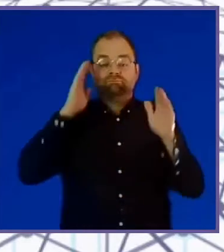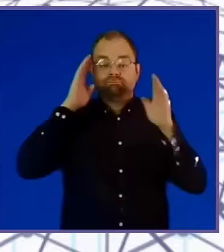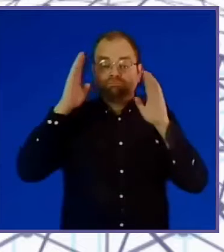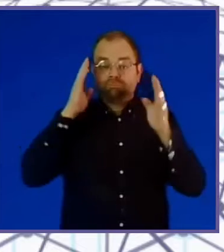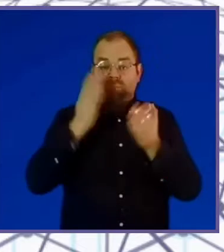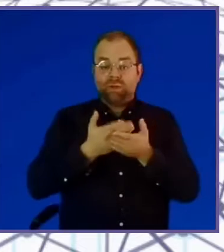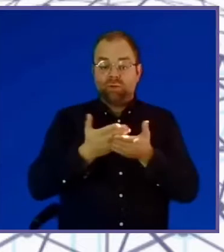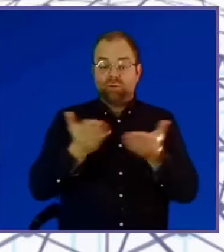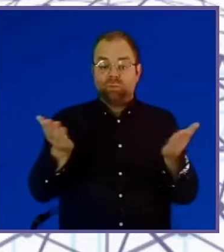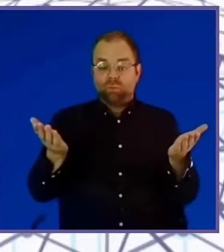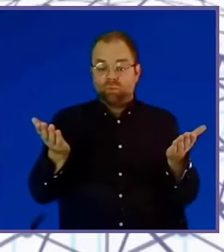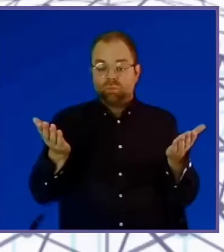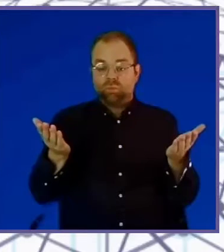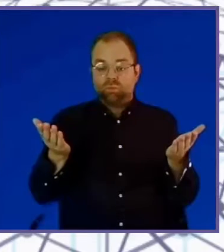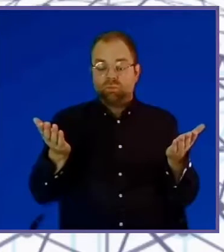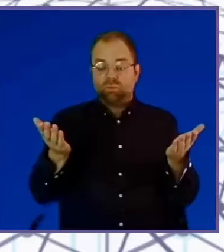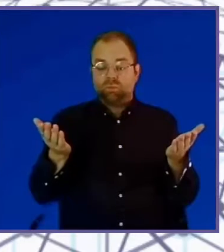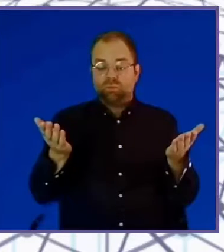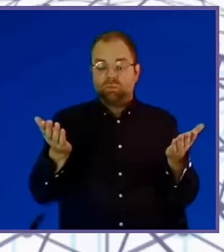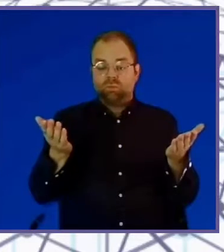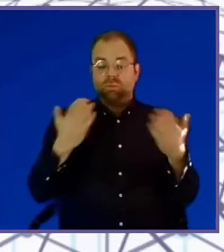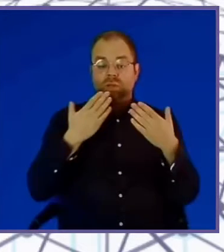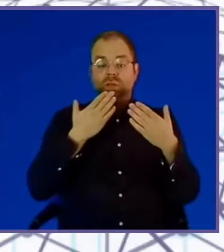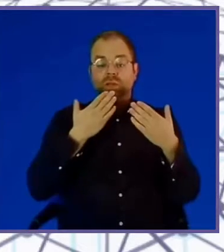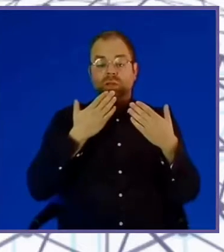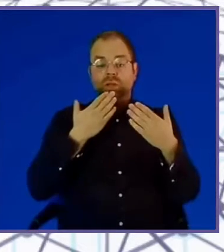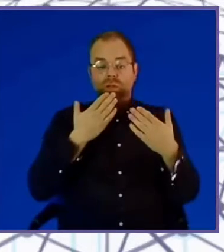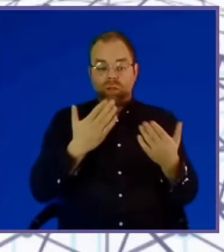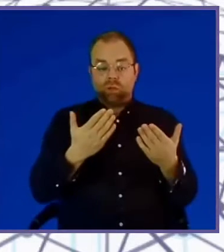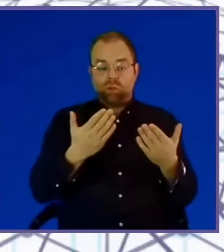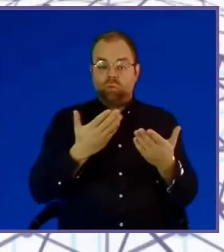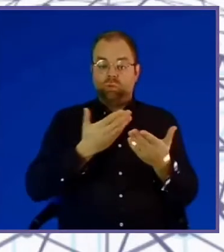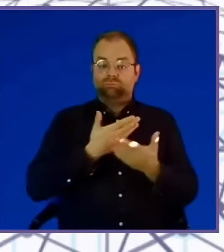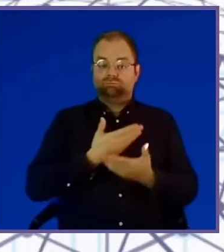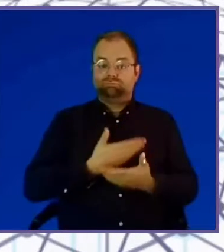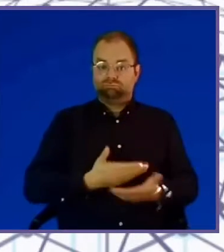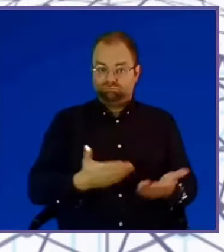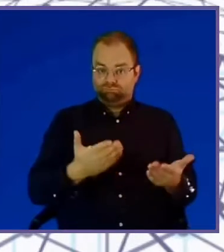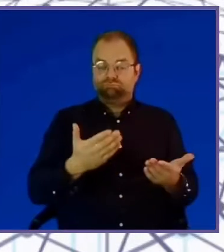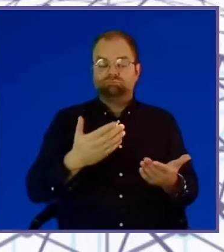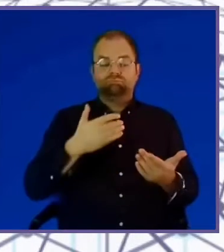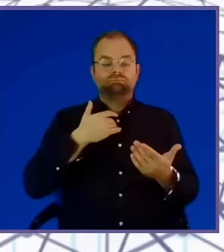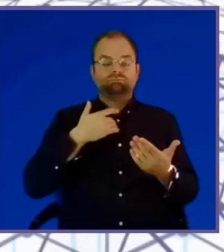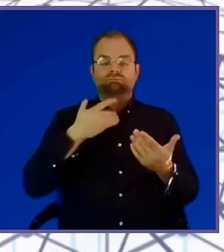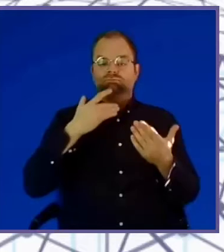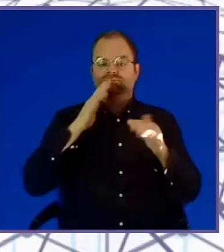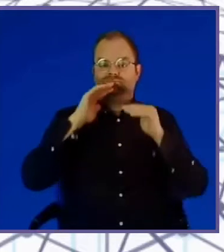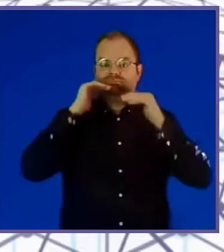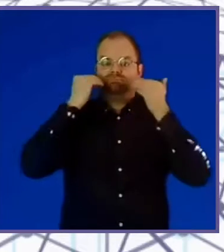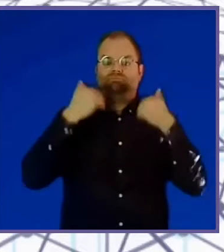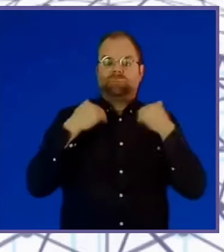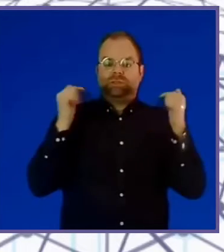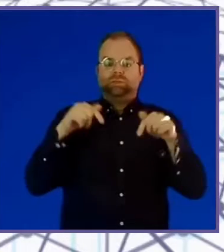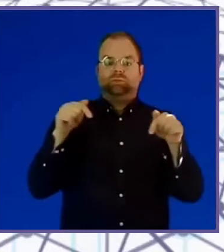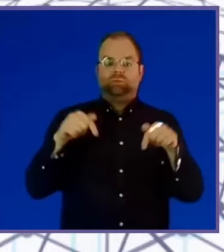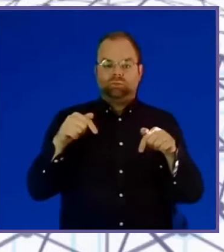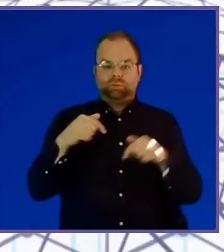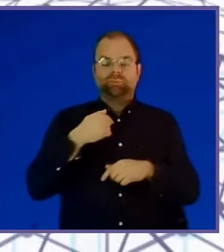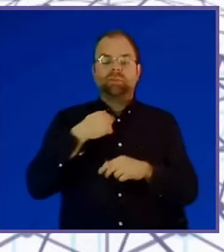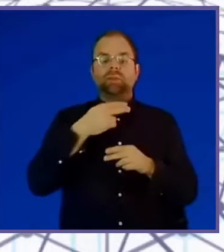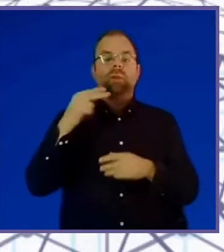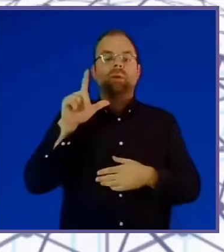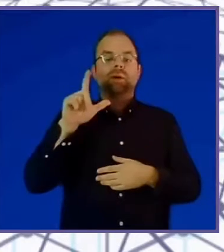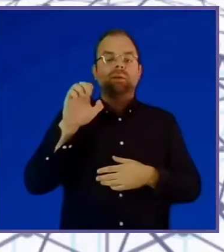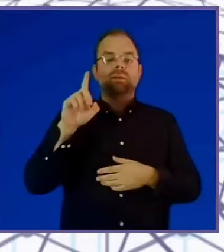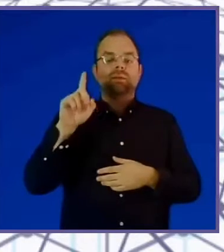be here today. I'm Leda Kamenopoulou and I'm associate professor at UCL's Institute